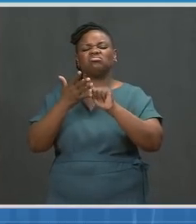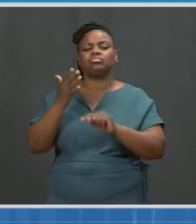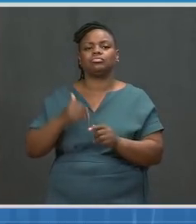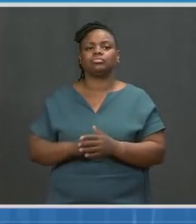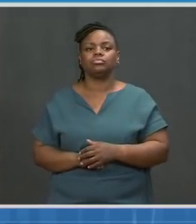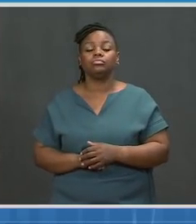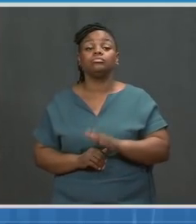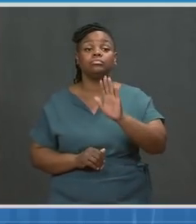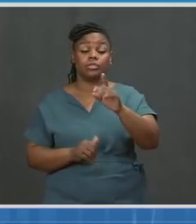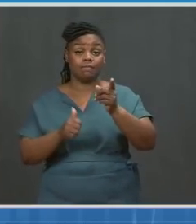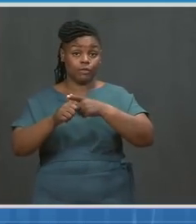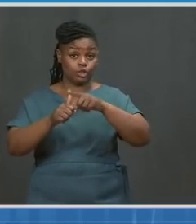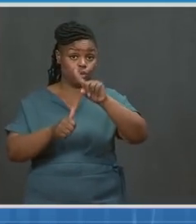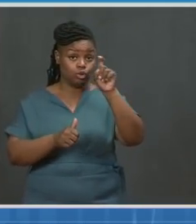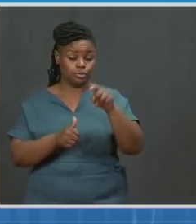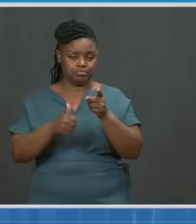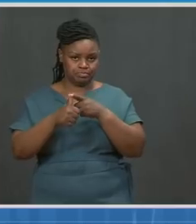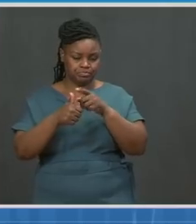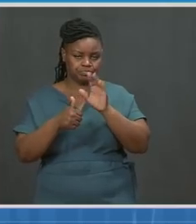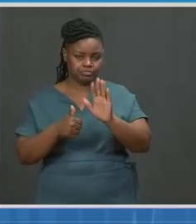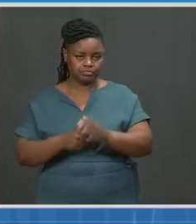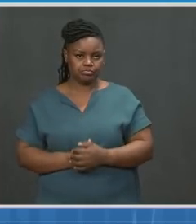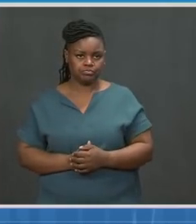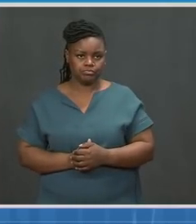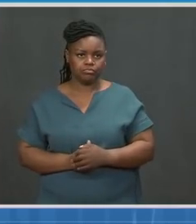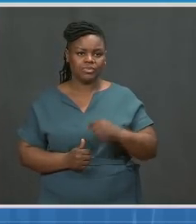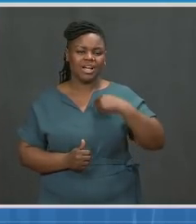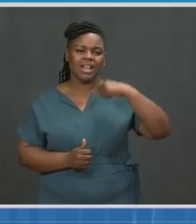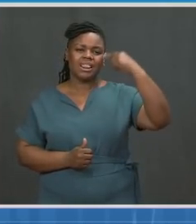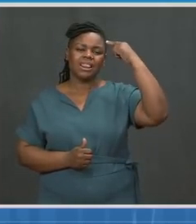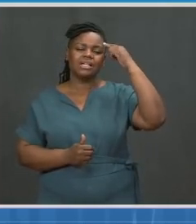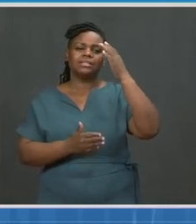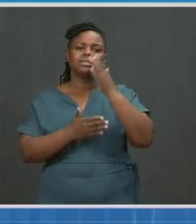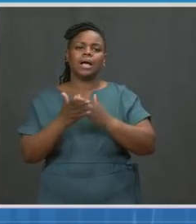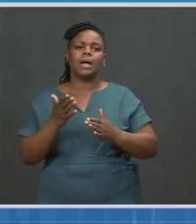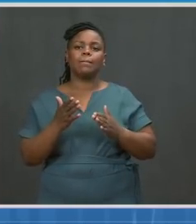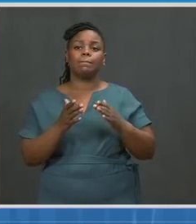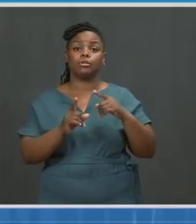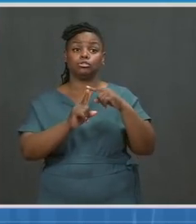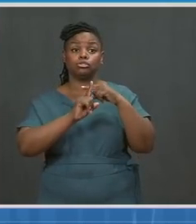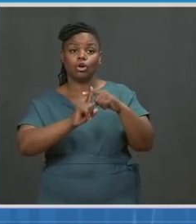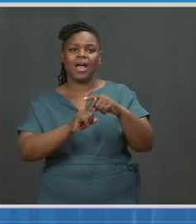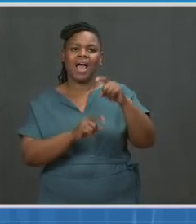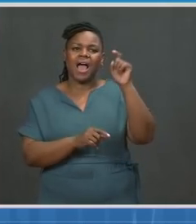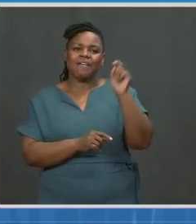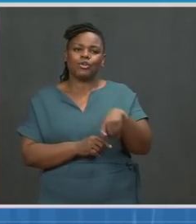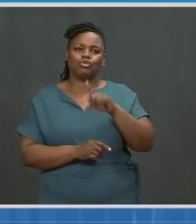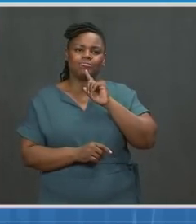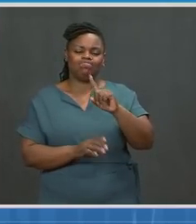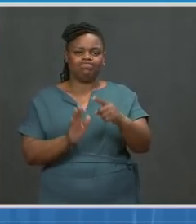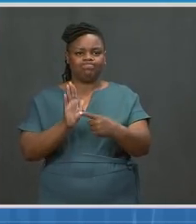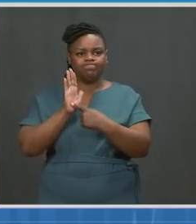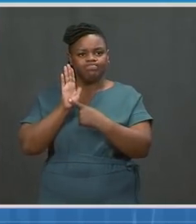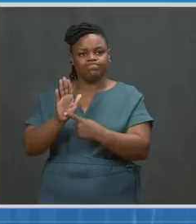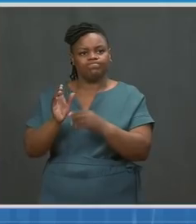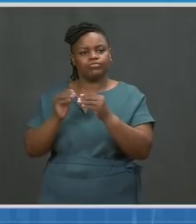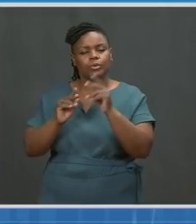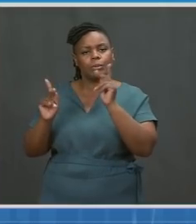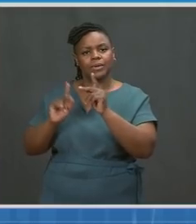that second question first, and that is: I think some of these targets have to be the interplay of the number of people vaccinated and the number of cases that we're seeing.